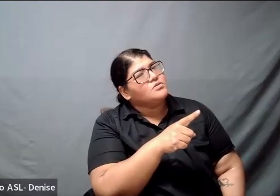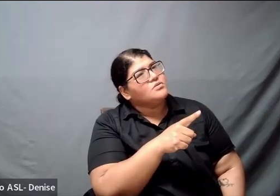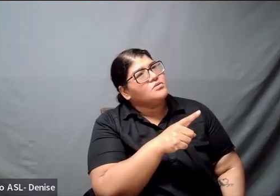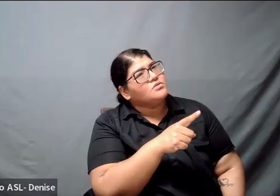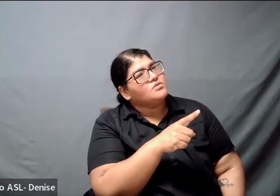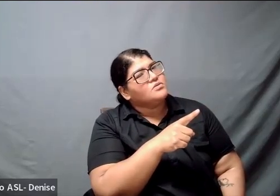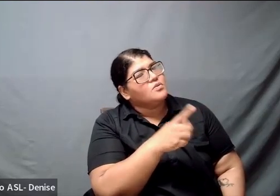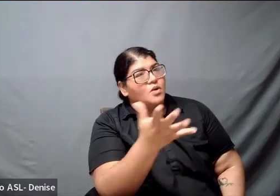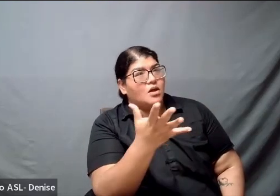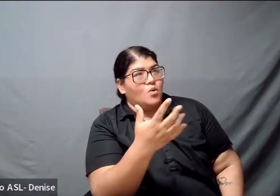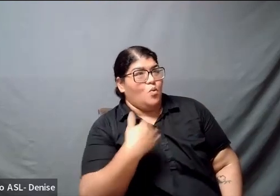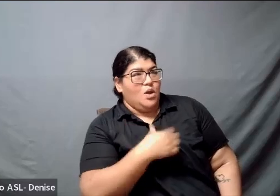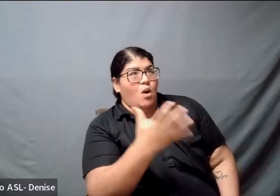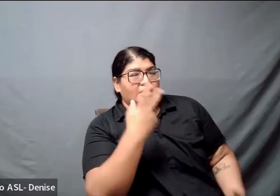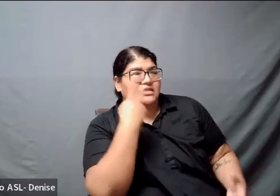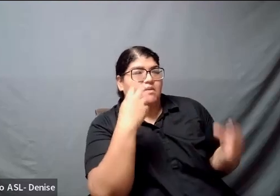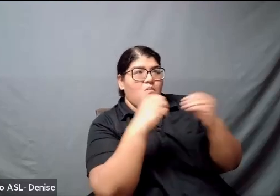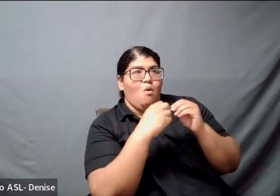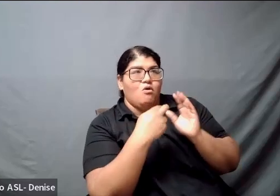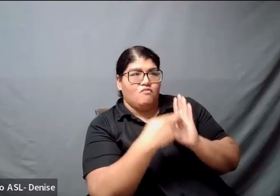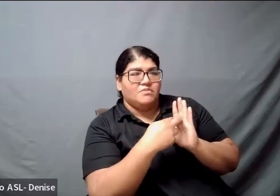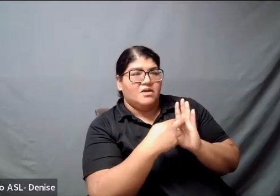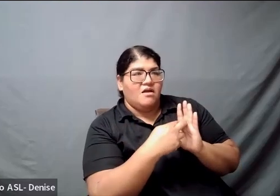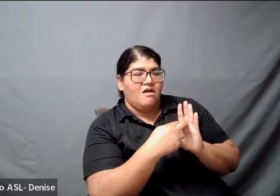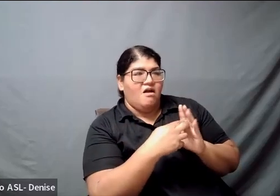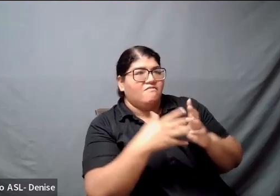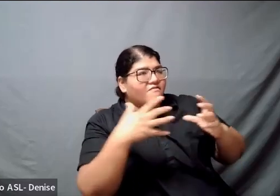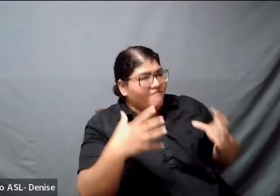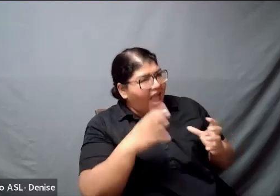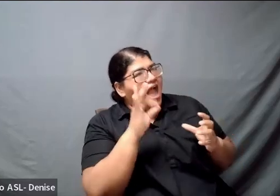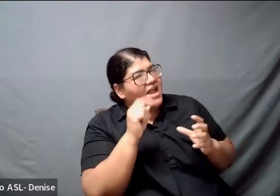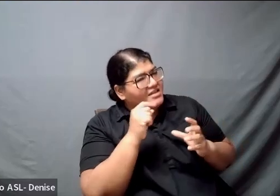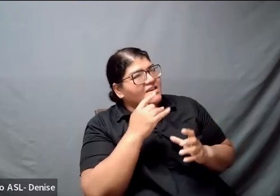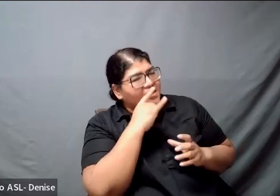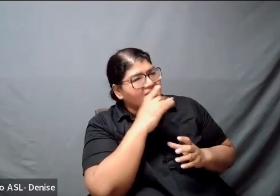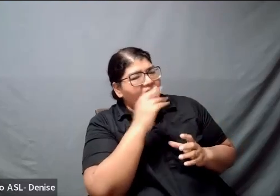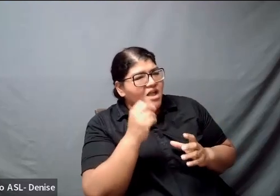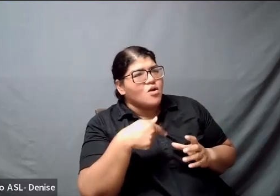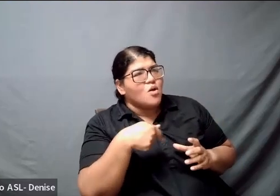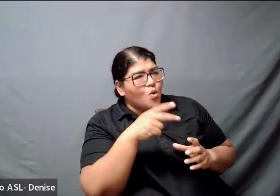We want to see more representation of fat kids and queer kids in books. We also want to see them in other media.